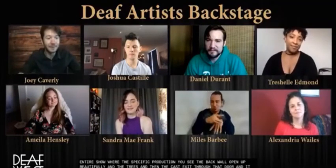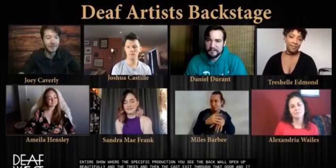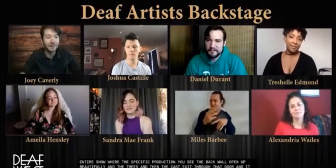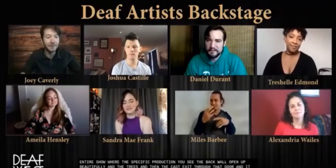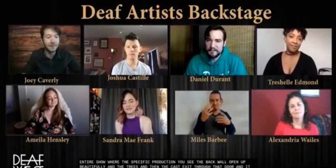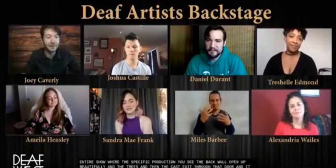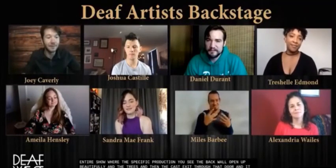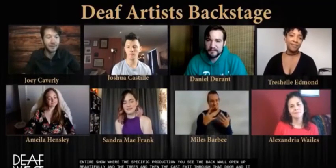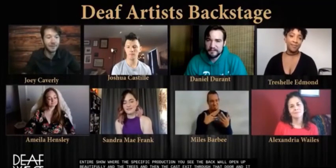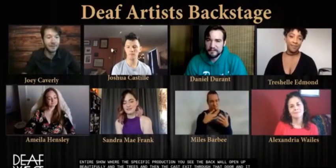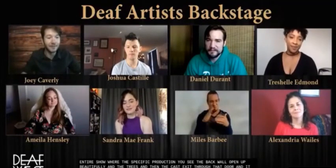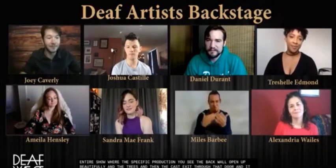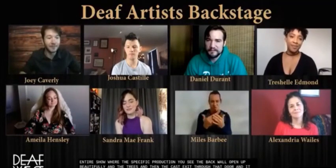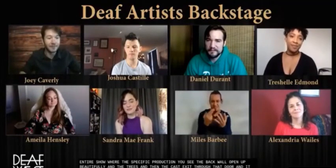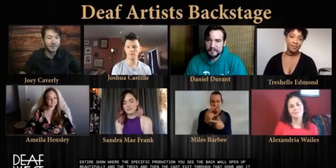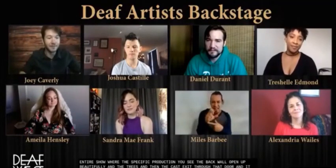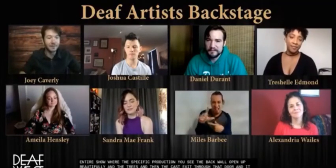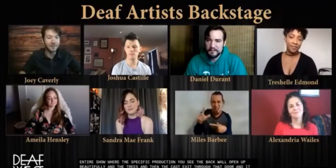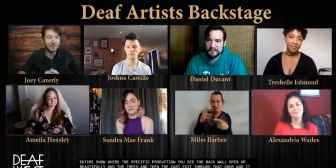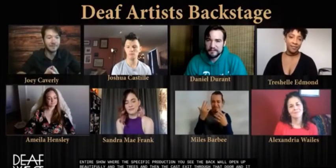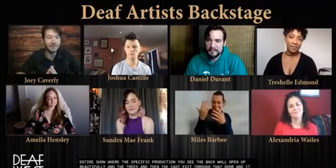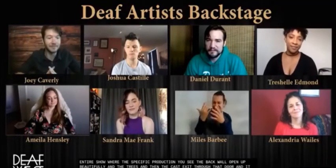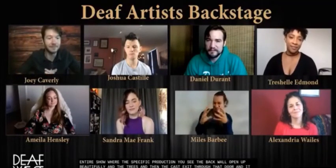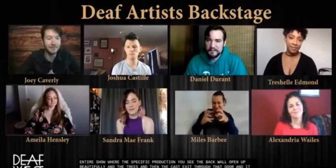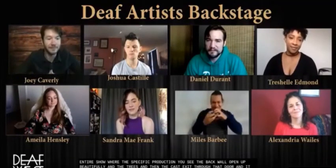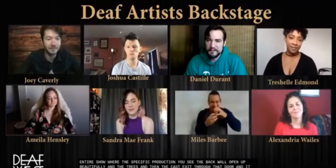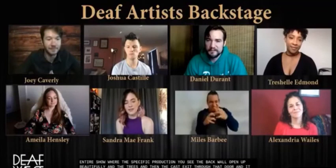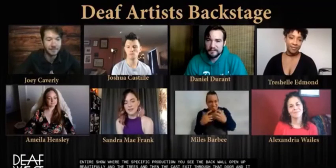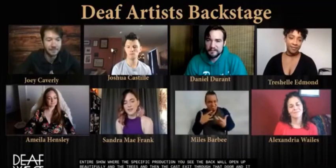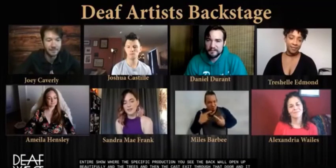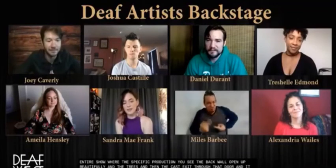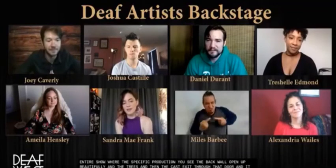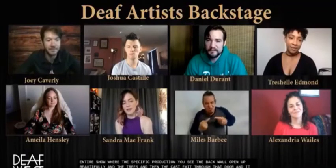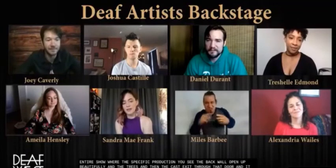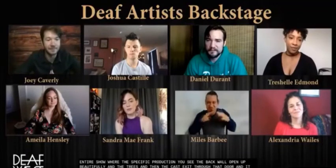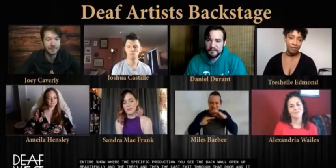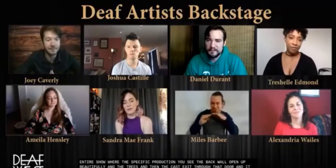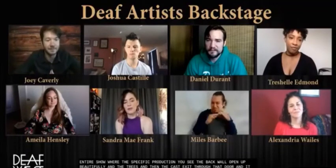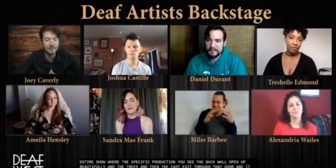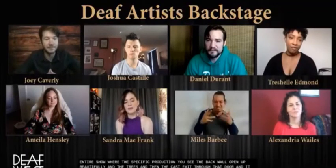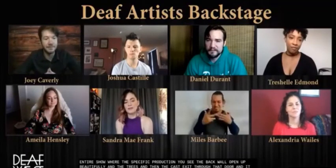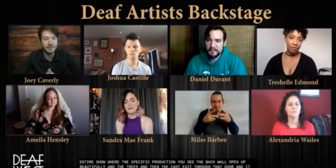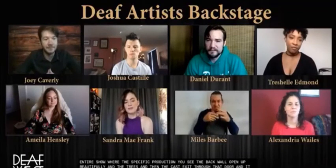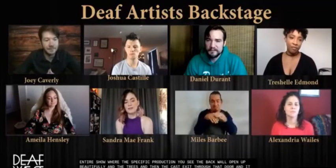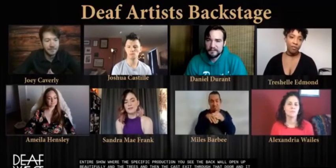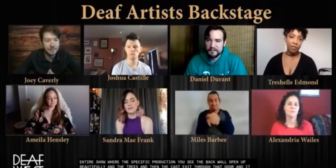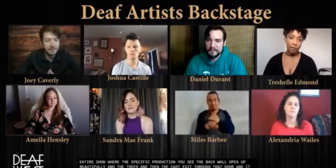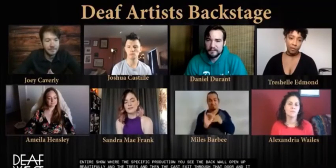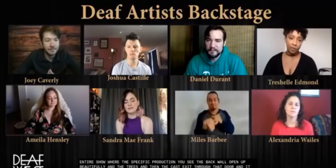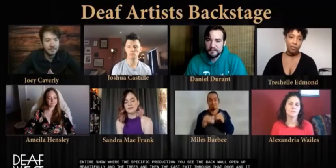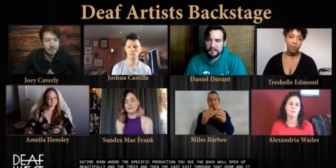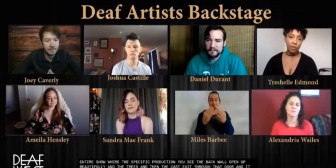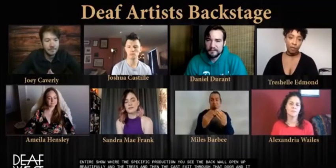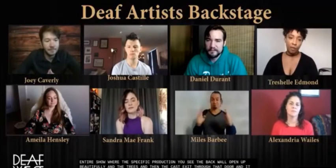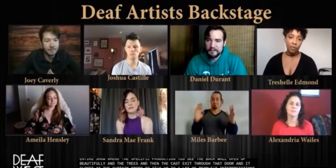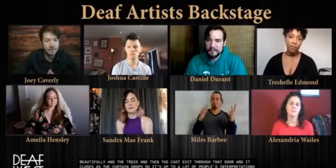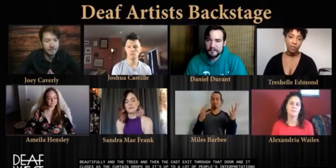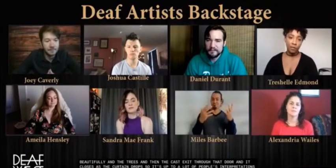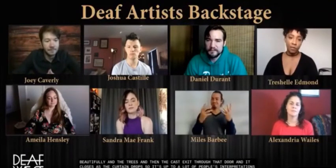Miles: Well, it felt like Earth was this living hell of struggles and frustrations